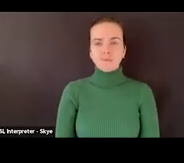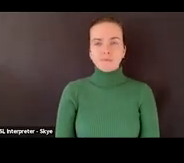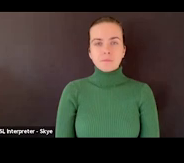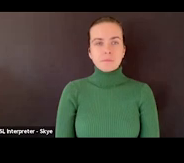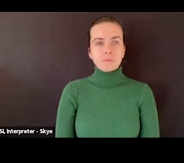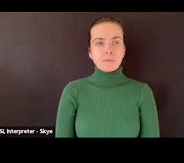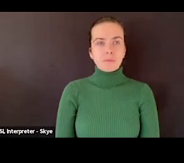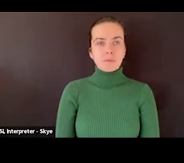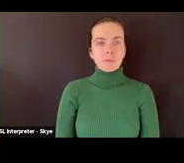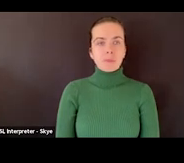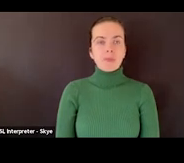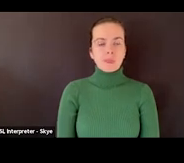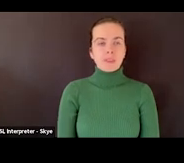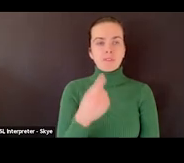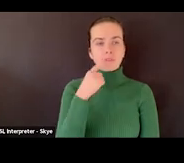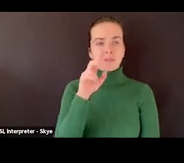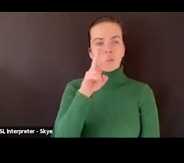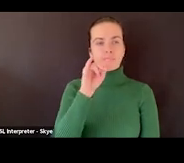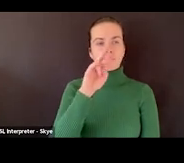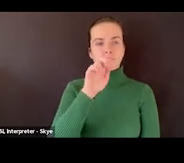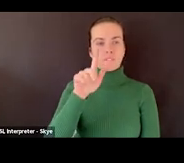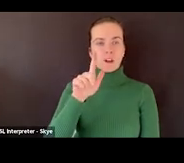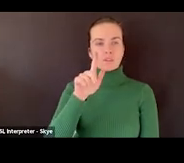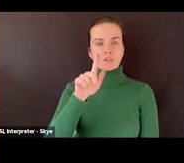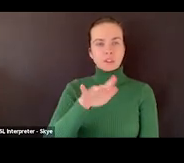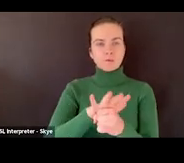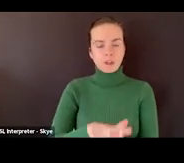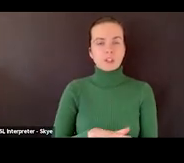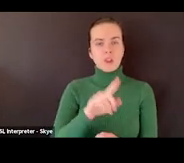Viral suppression was also lower among the participants than people living with HIV